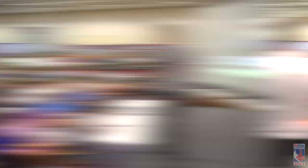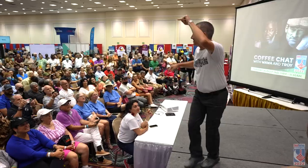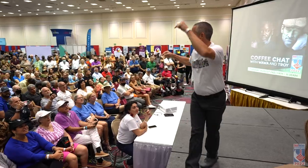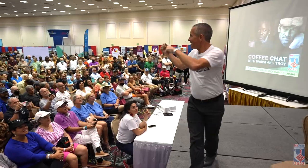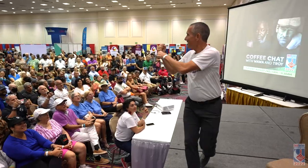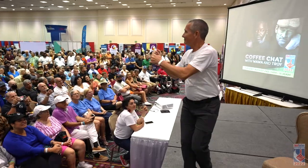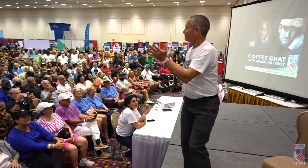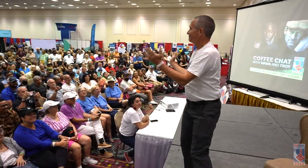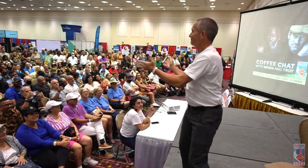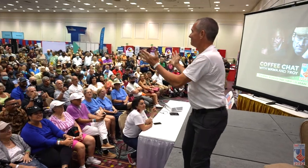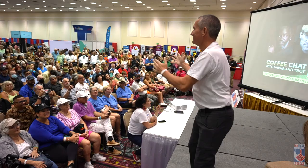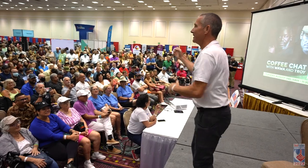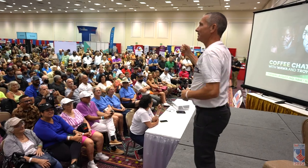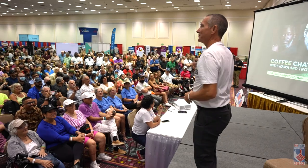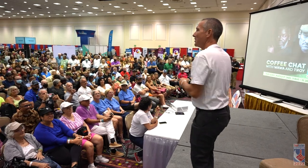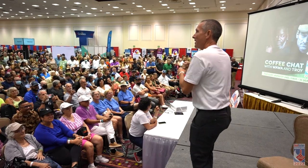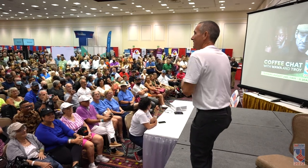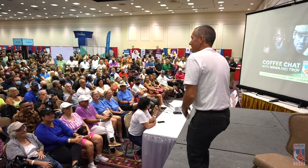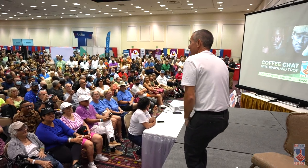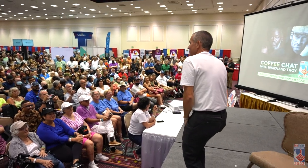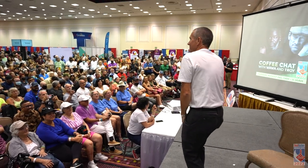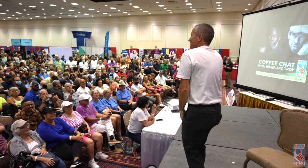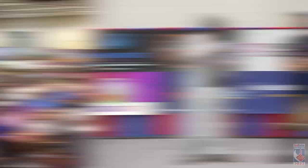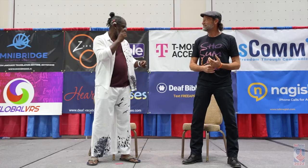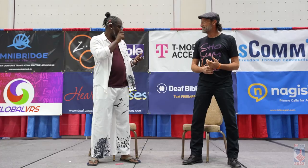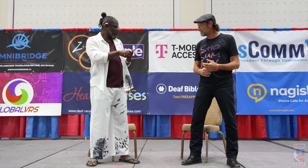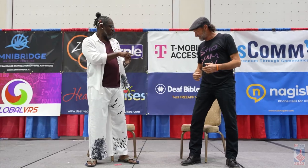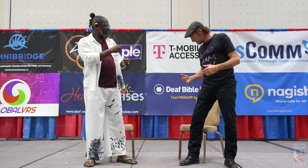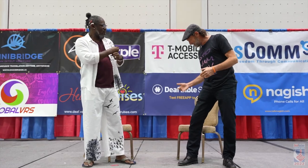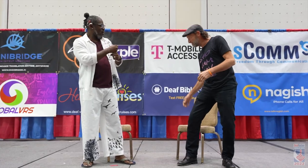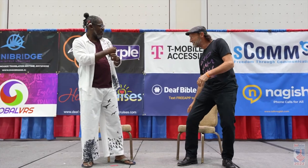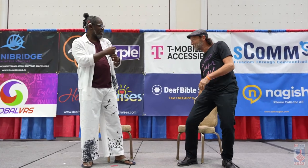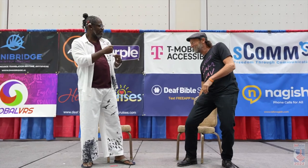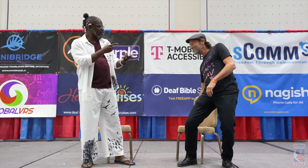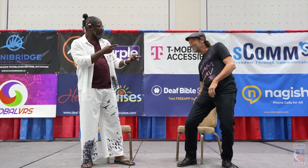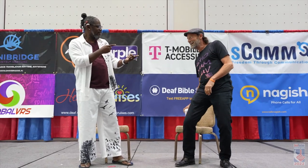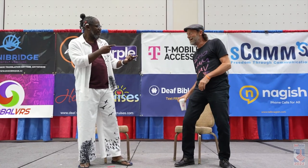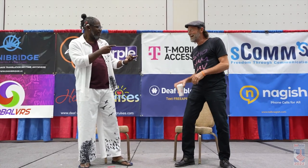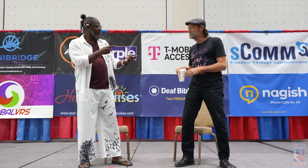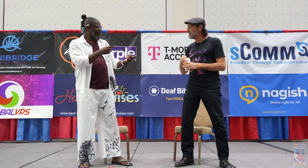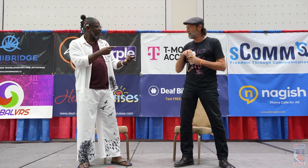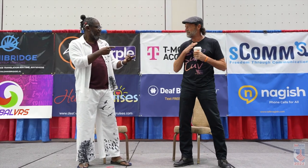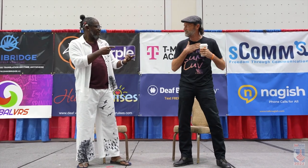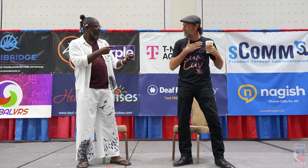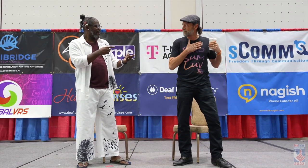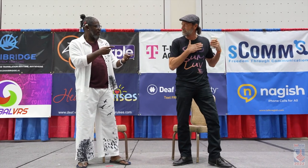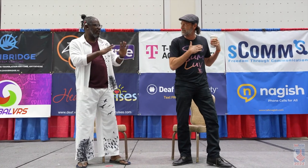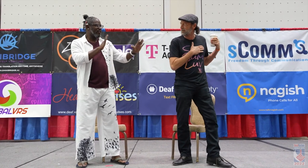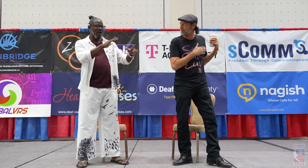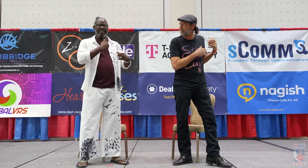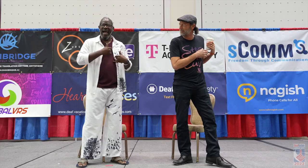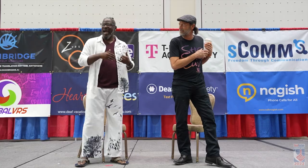It’s time for the coffee chat… …You have coffee? It’s mine!